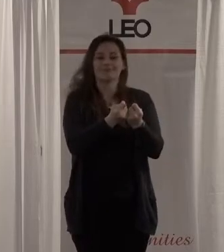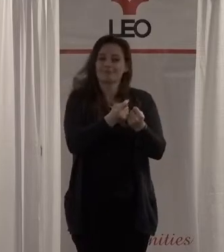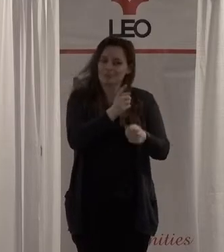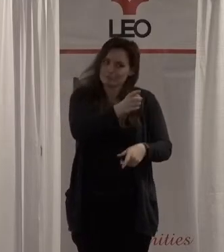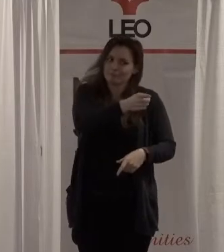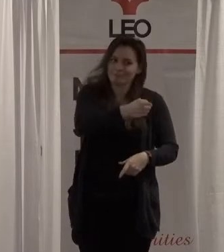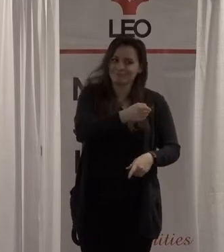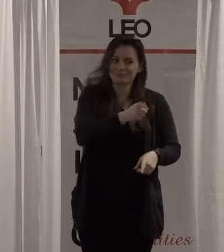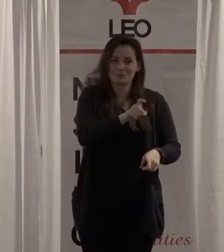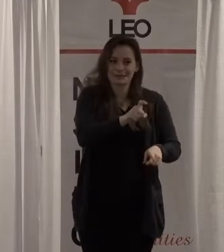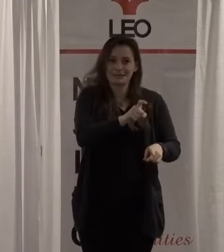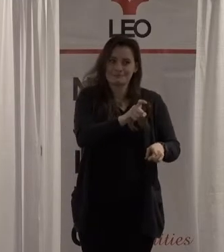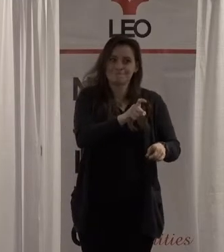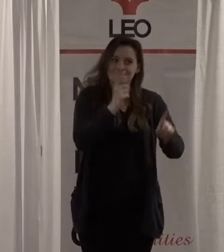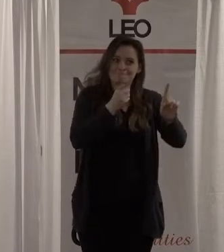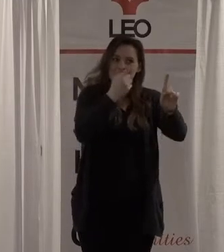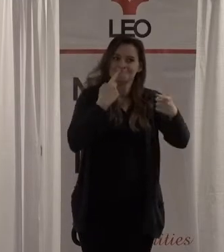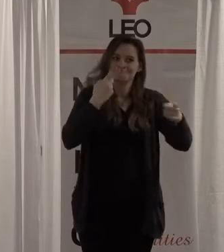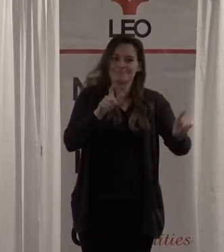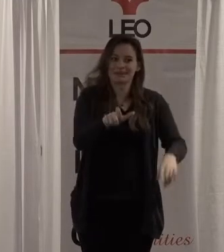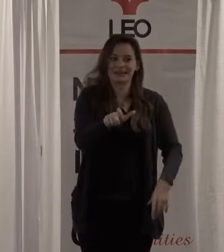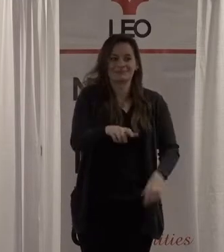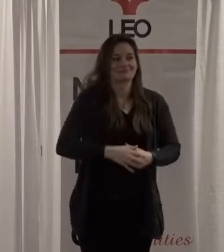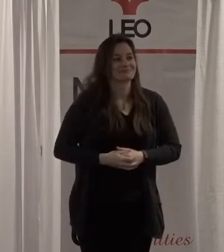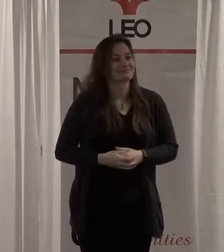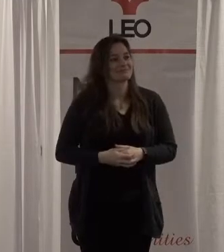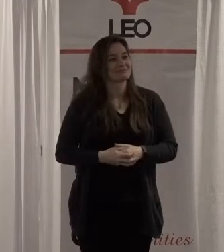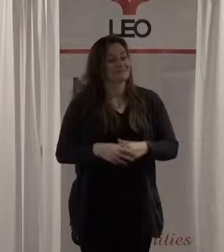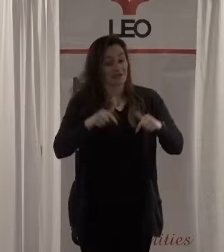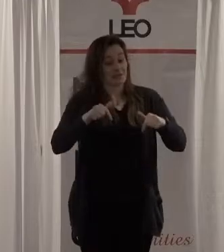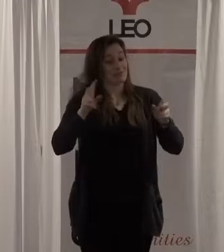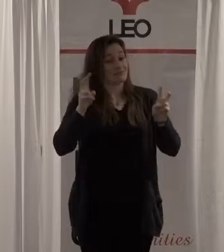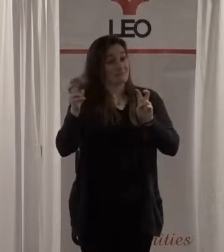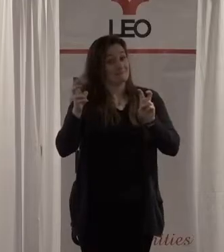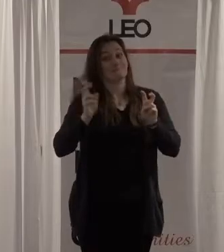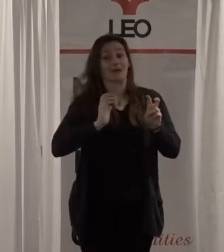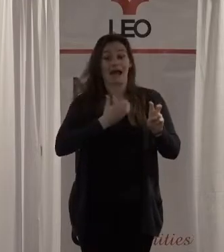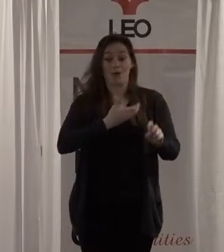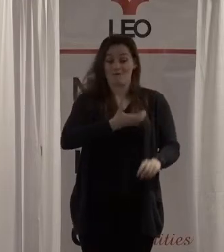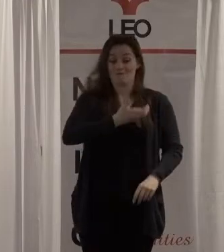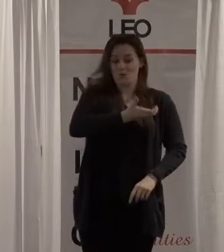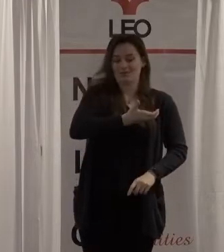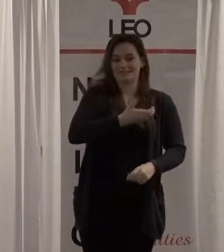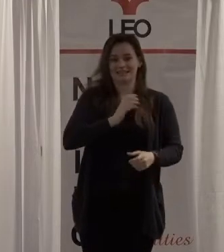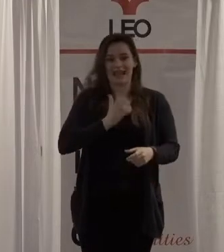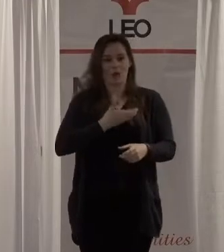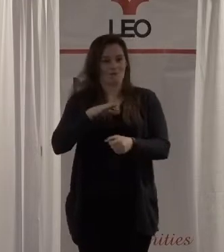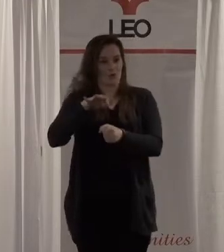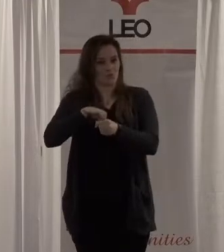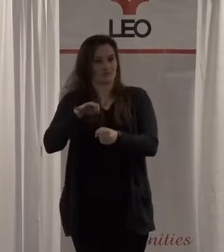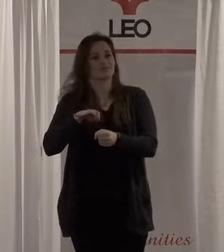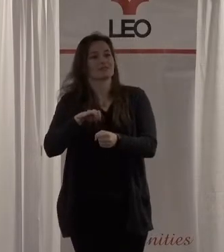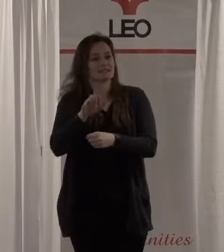SO THIS THEME THIS YEAR, OUR VOICES (OUR VOTES), DISABILITY RIGHTS IN ACTION SPEAKS TO SOMETHING THAT SHOULD NEVER